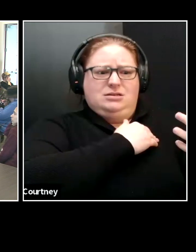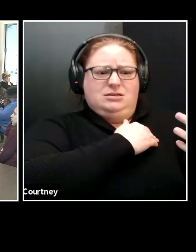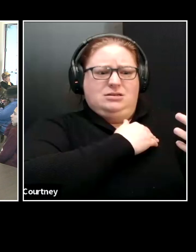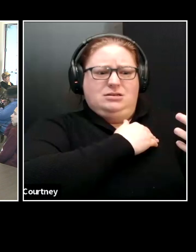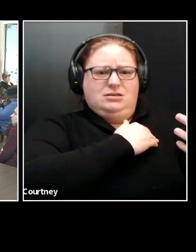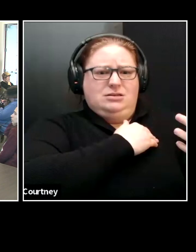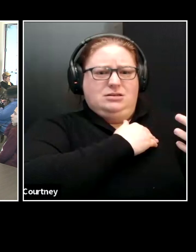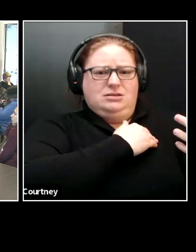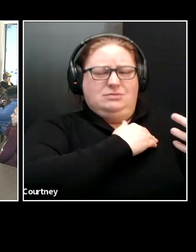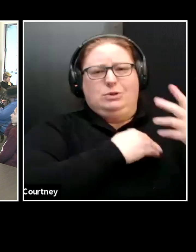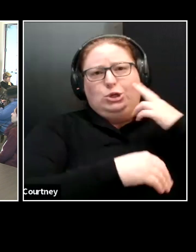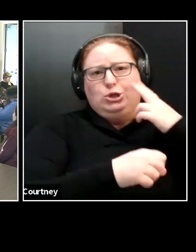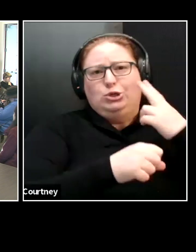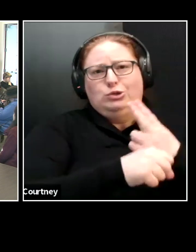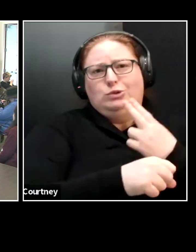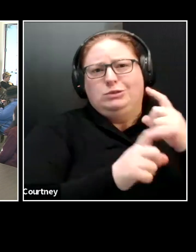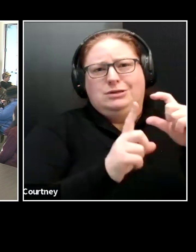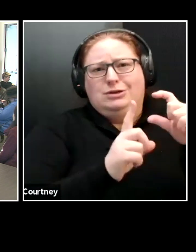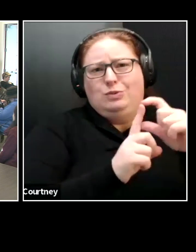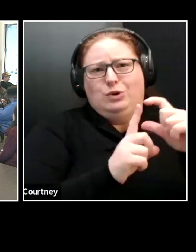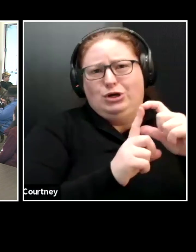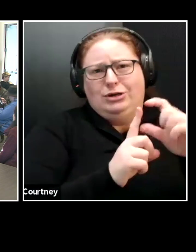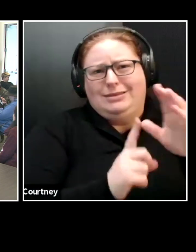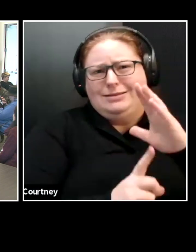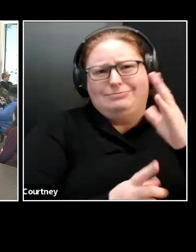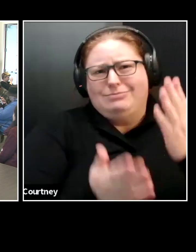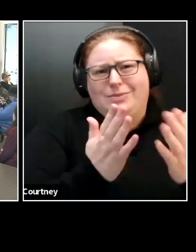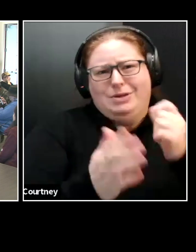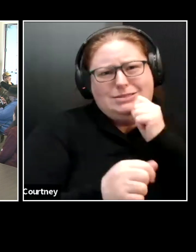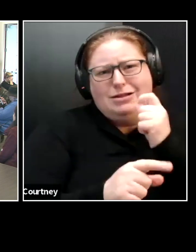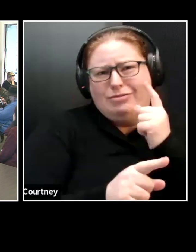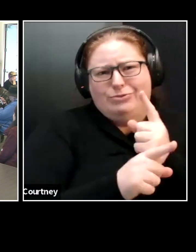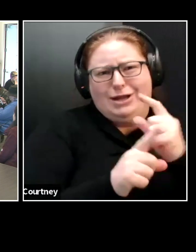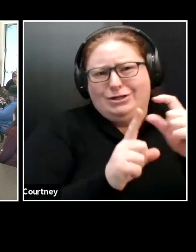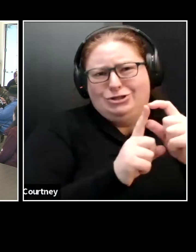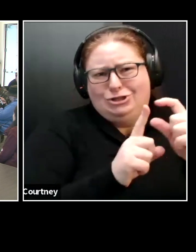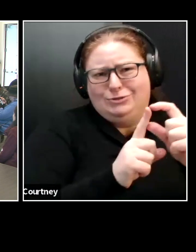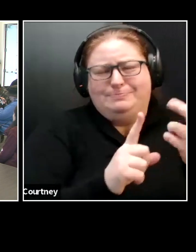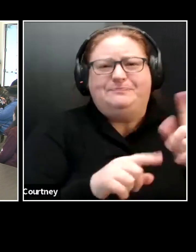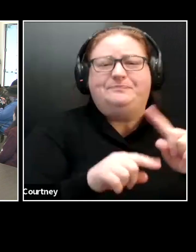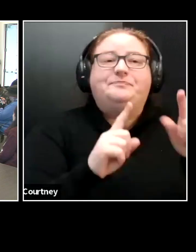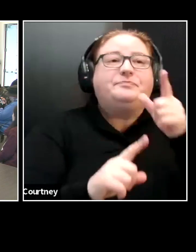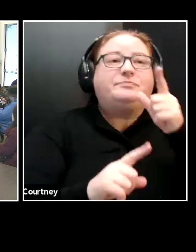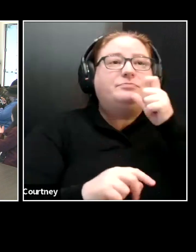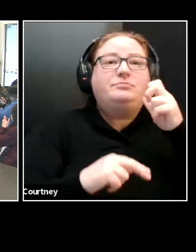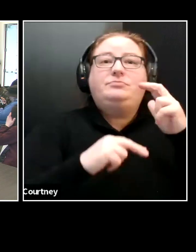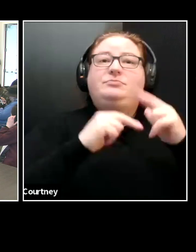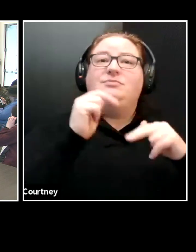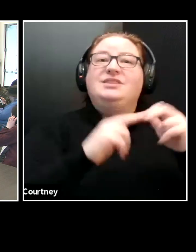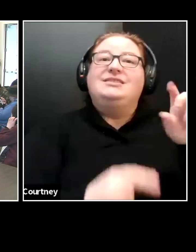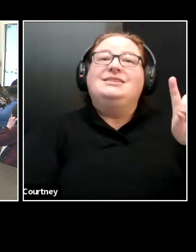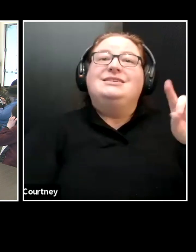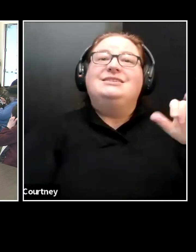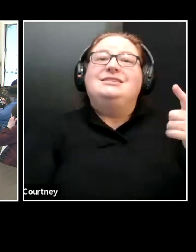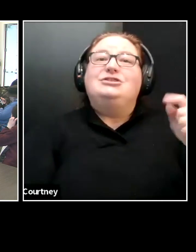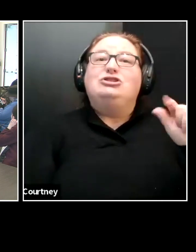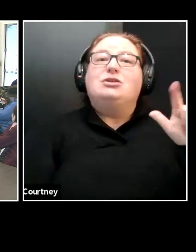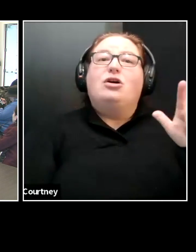gonna use a word that I I maybe is not the right term, but the the digital twin of the real world